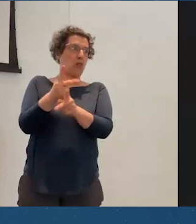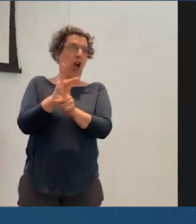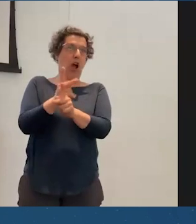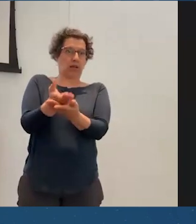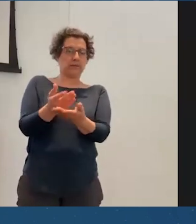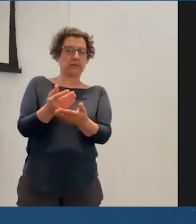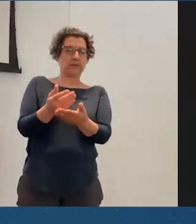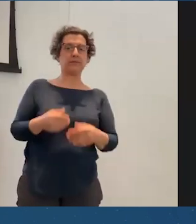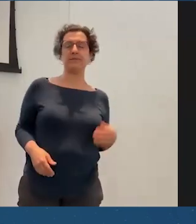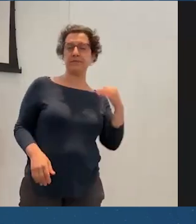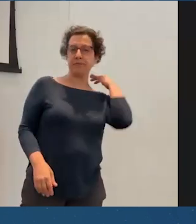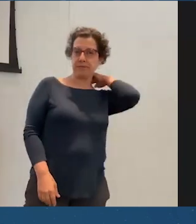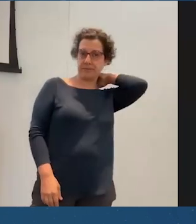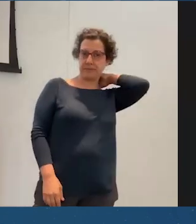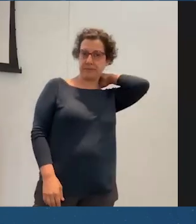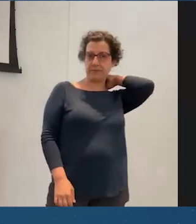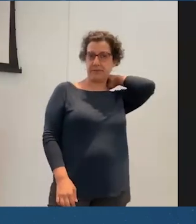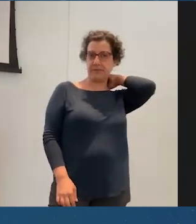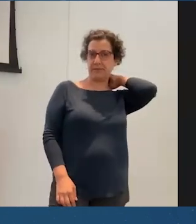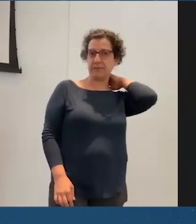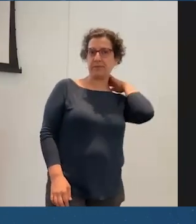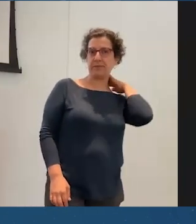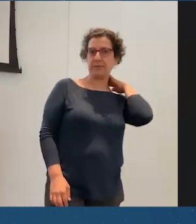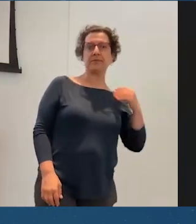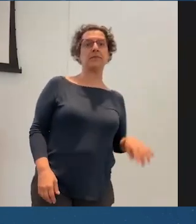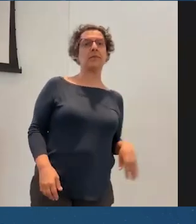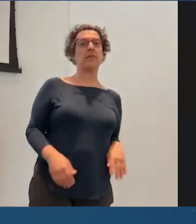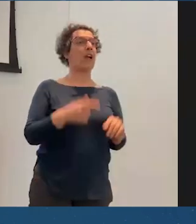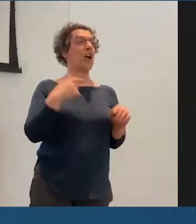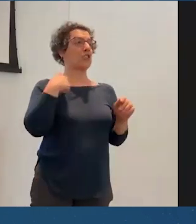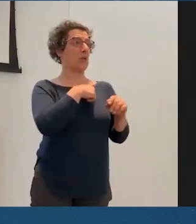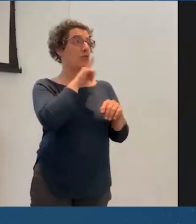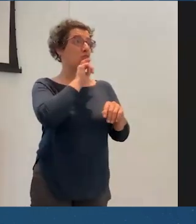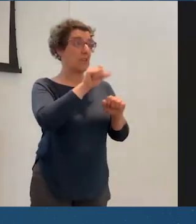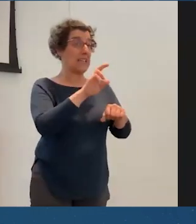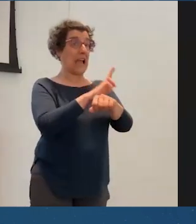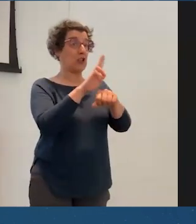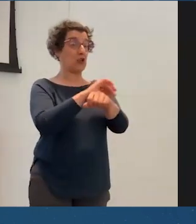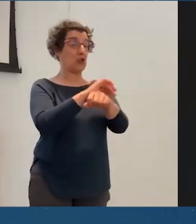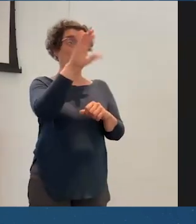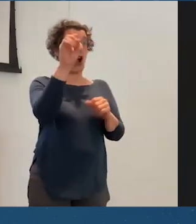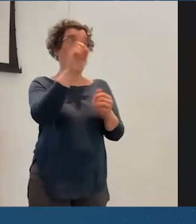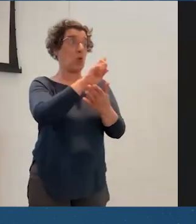So we can really-- we really can use co-design across every stage